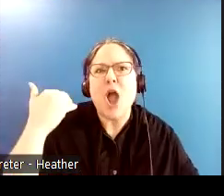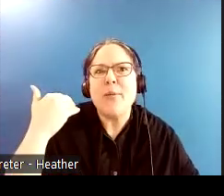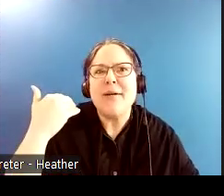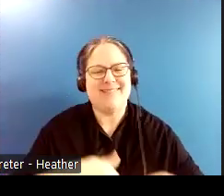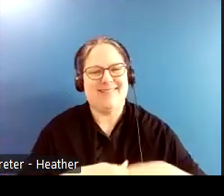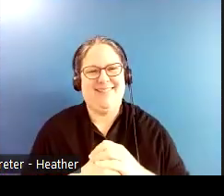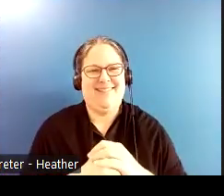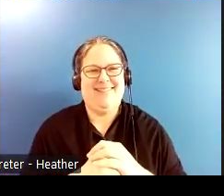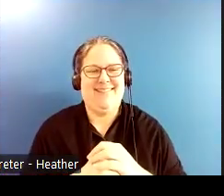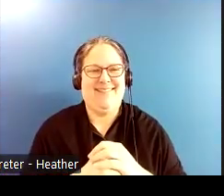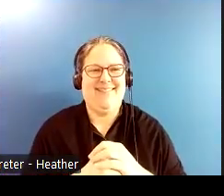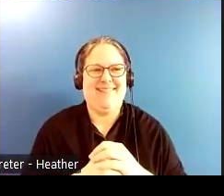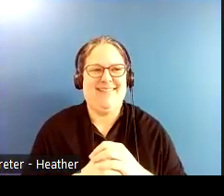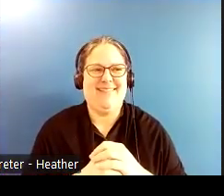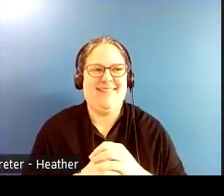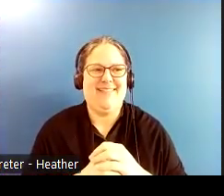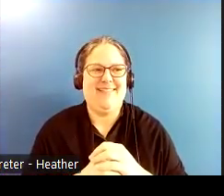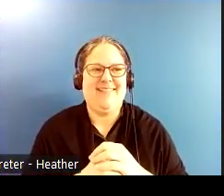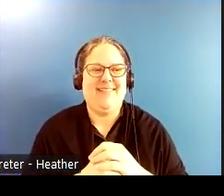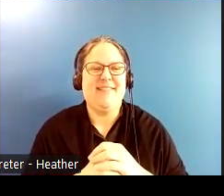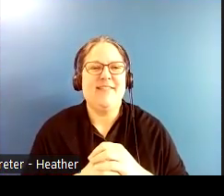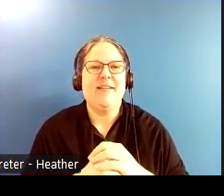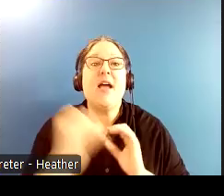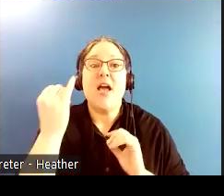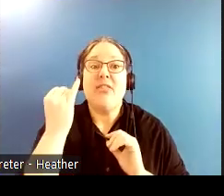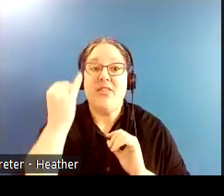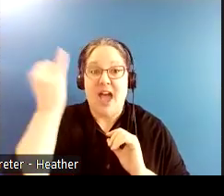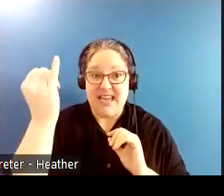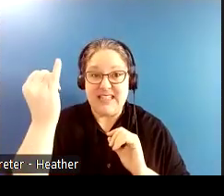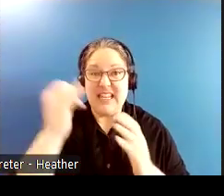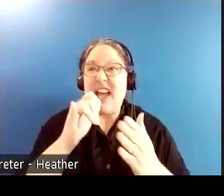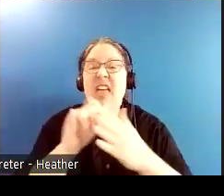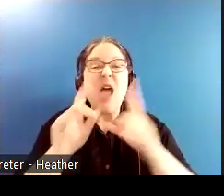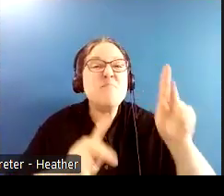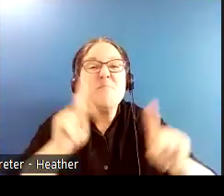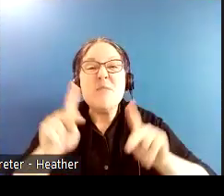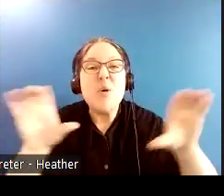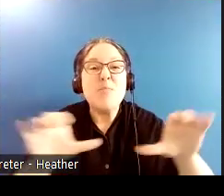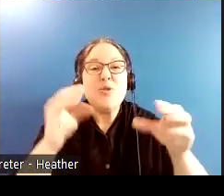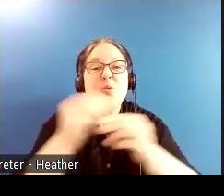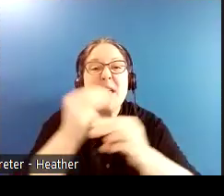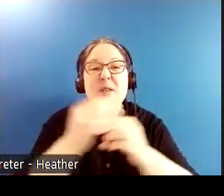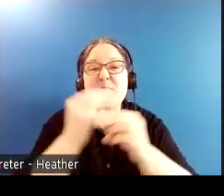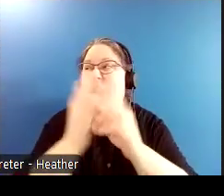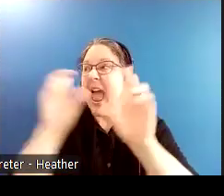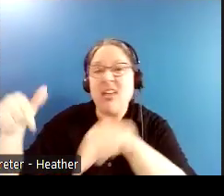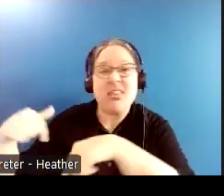the the idea that people have been doing math for about as long as we've been doing anything